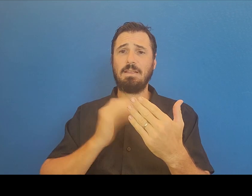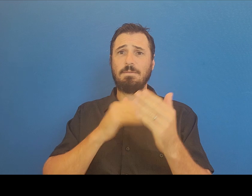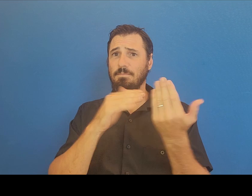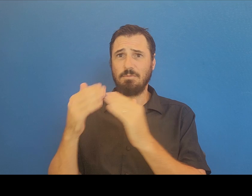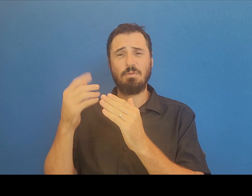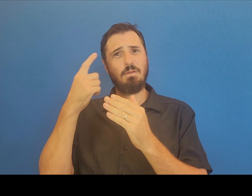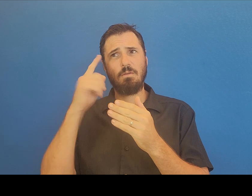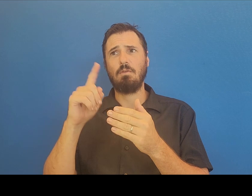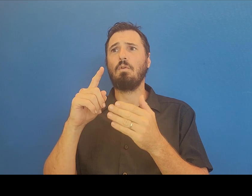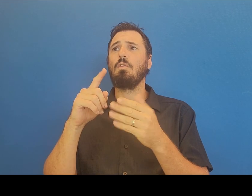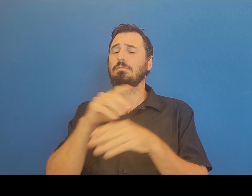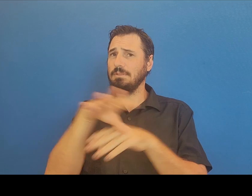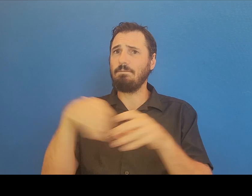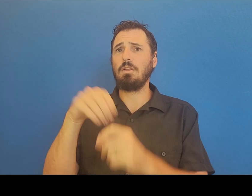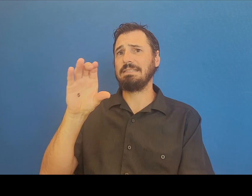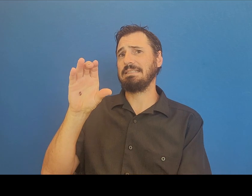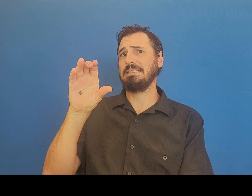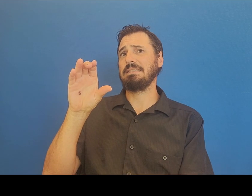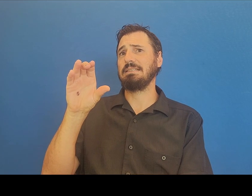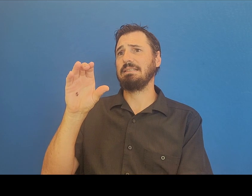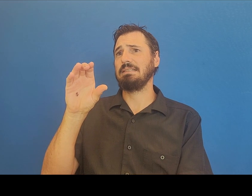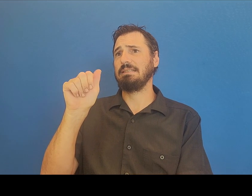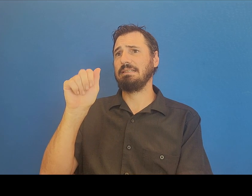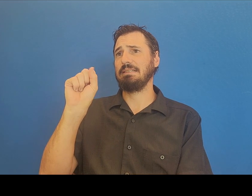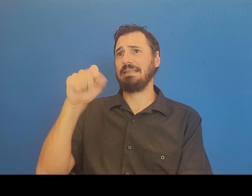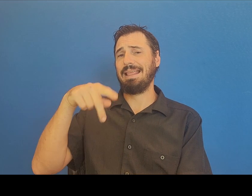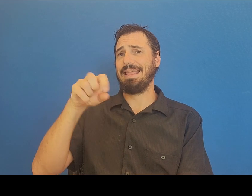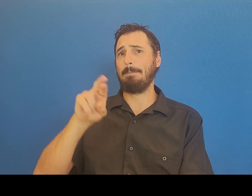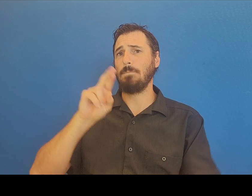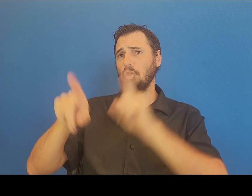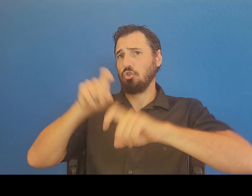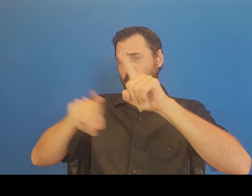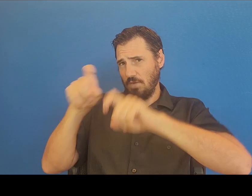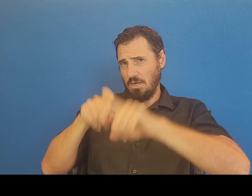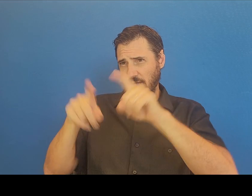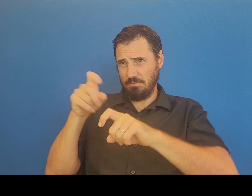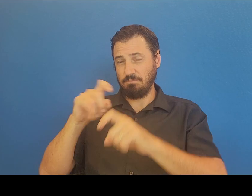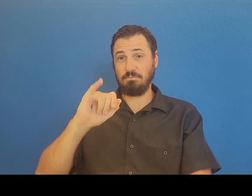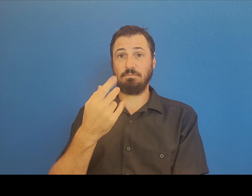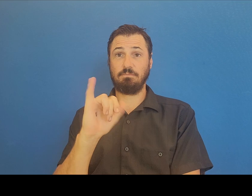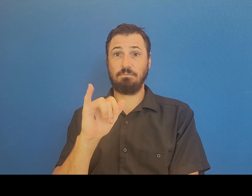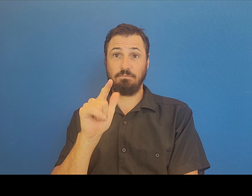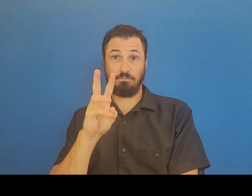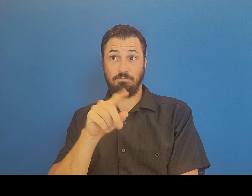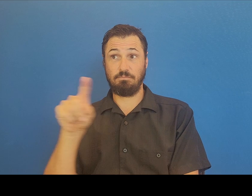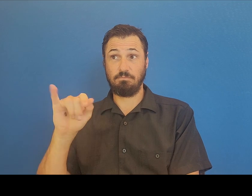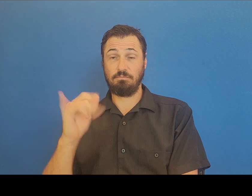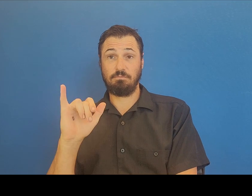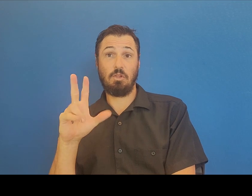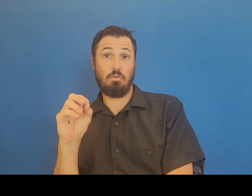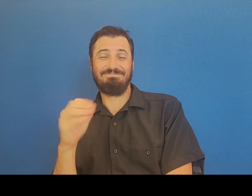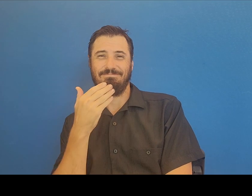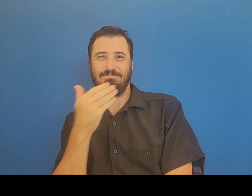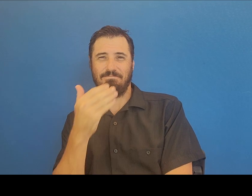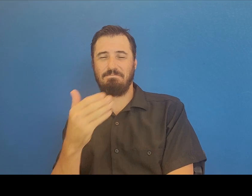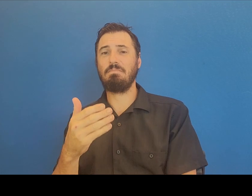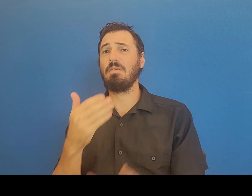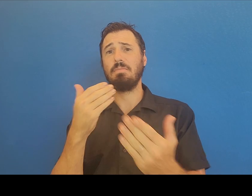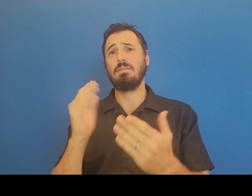Mahalo to our community for taking part in the Community Assessment for Public Health Emergency Response (CASPER) survey from July 26th to 30th.